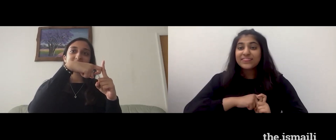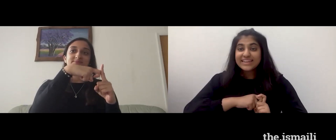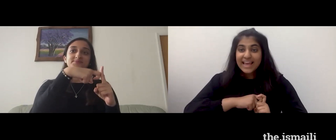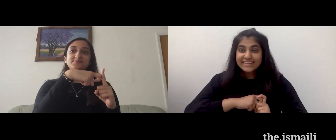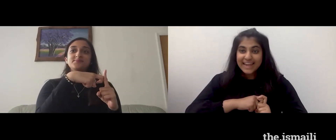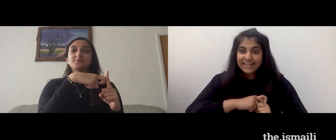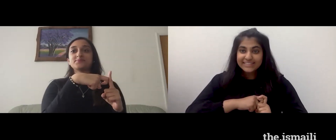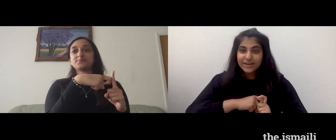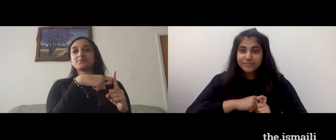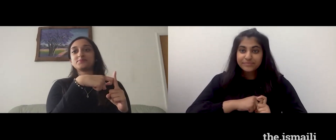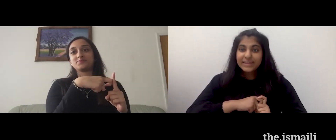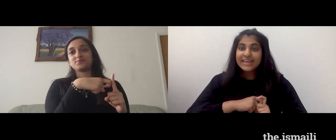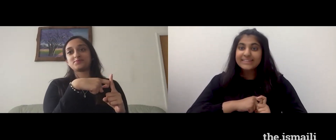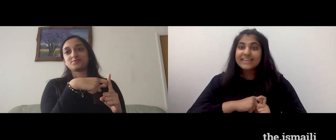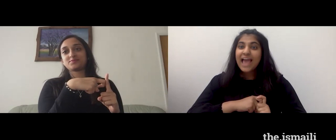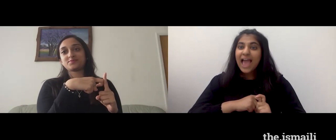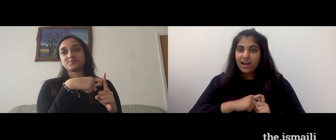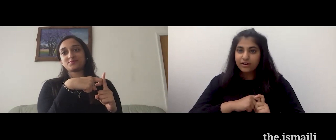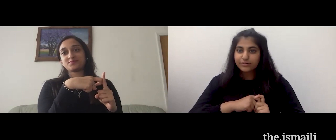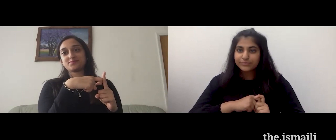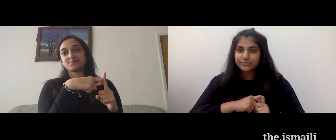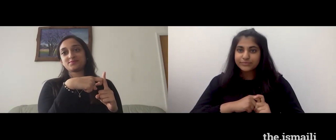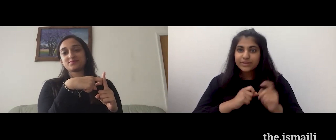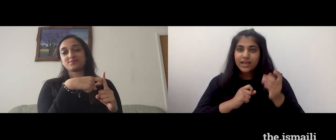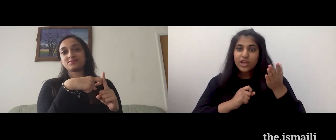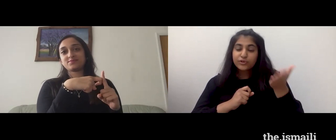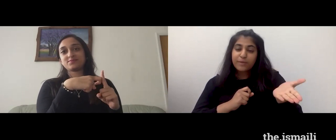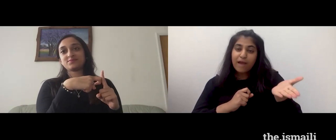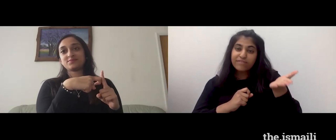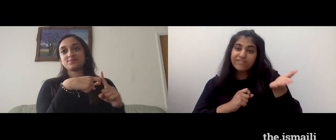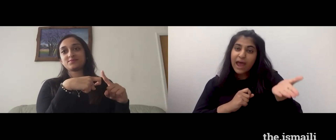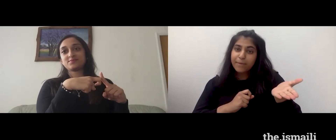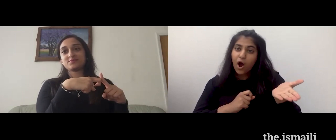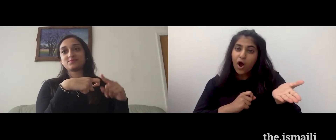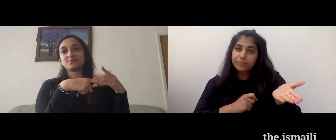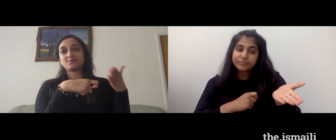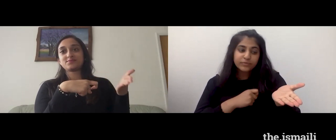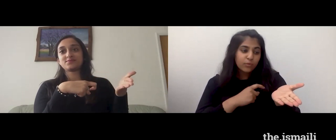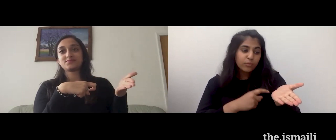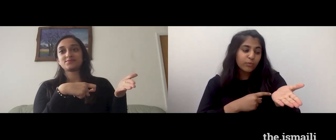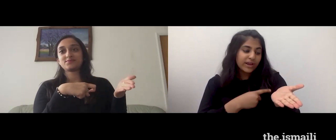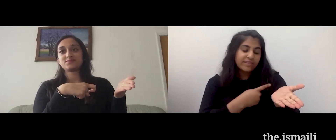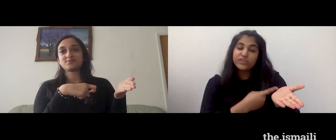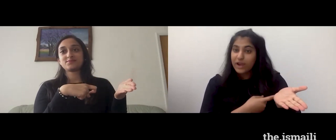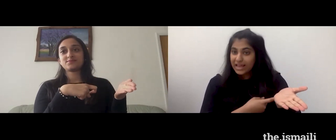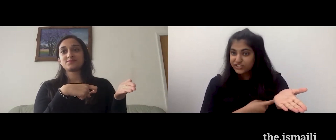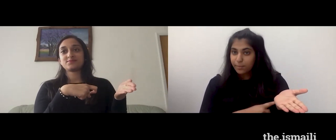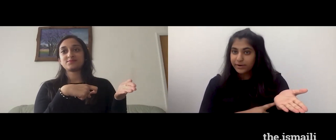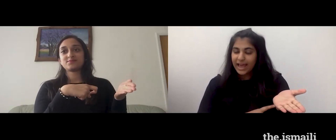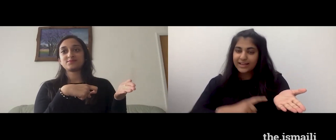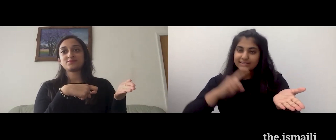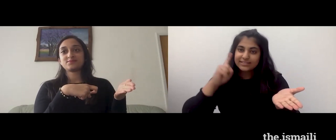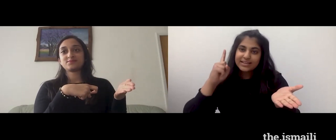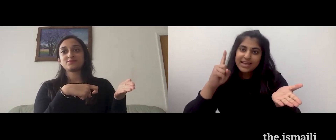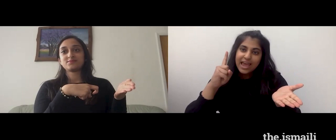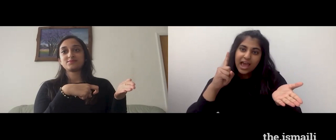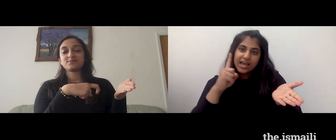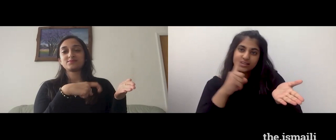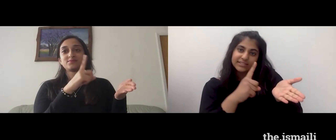The next letter is "L". Have a flat palm with your less dominant hand and